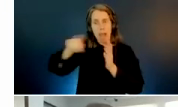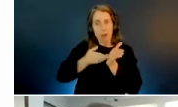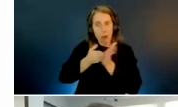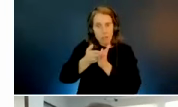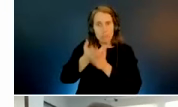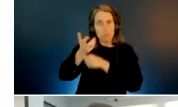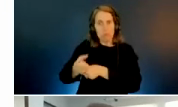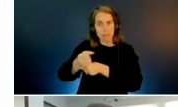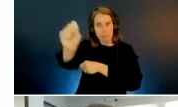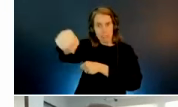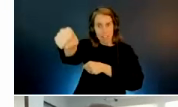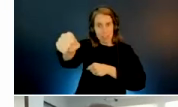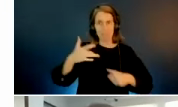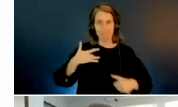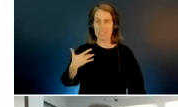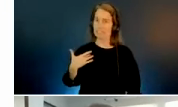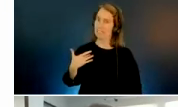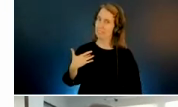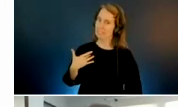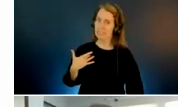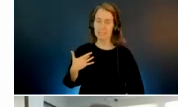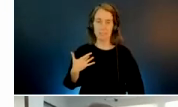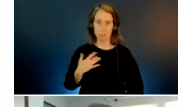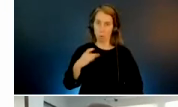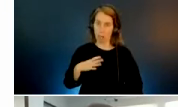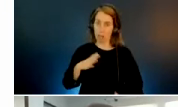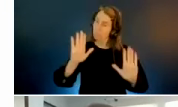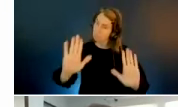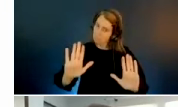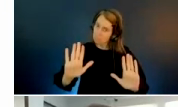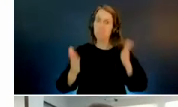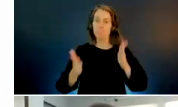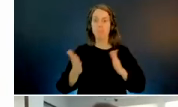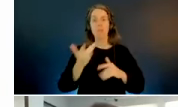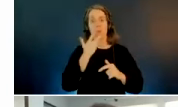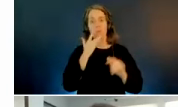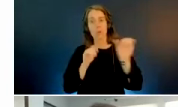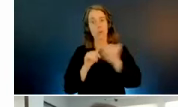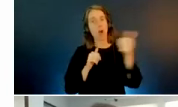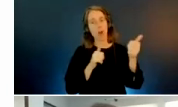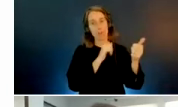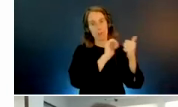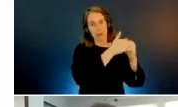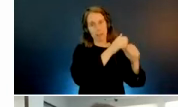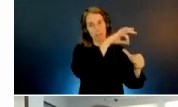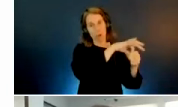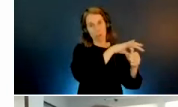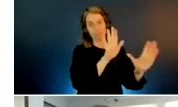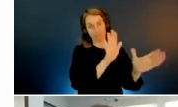take advantage of a different um method of voting another thing to mention is that voting curbside